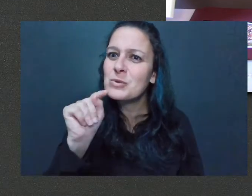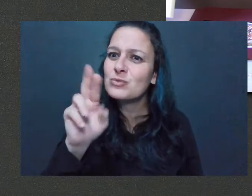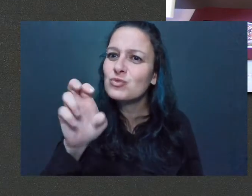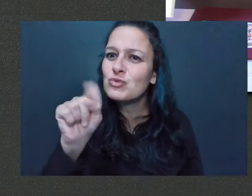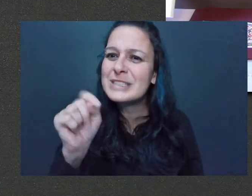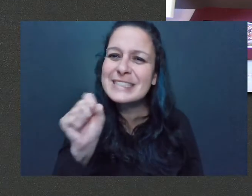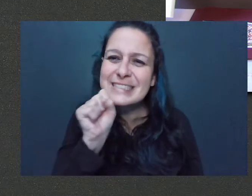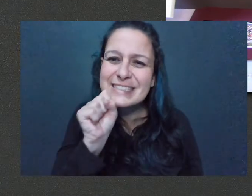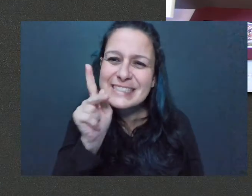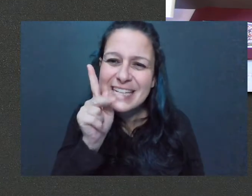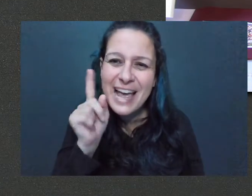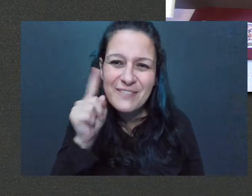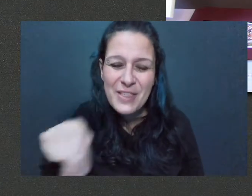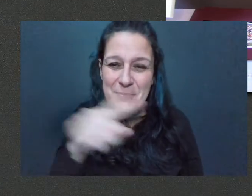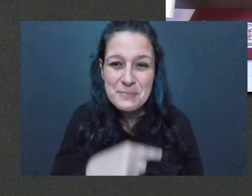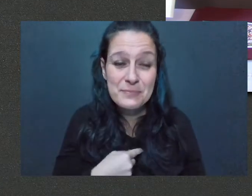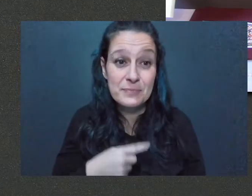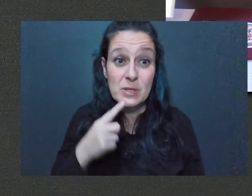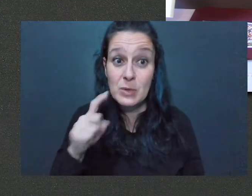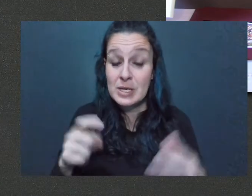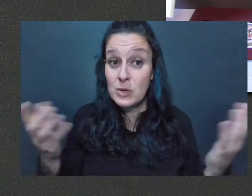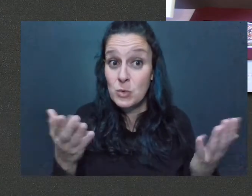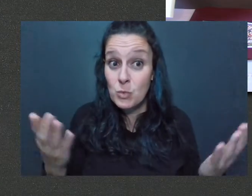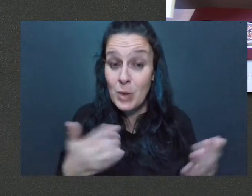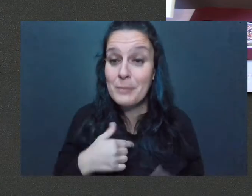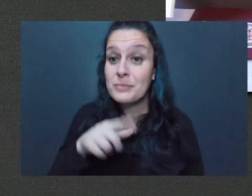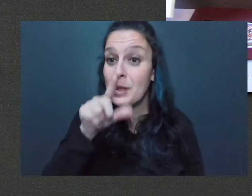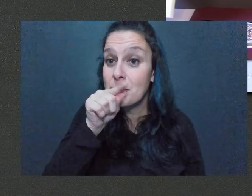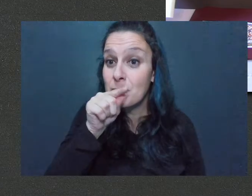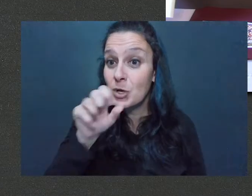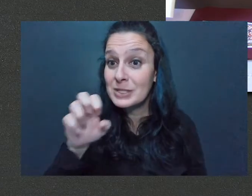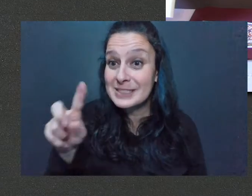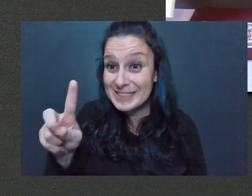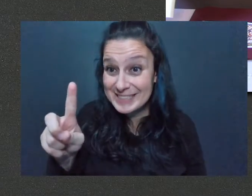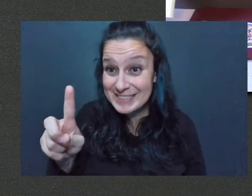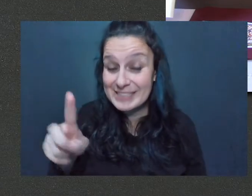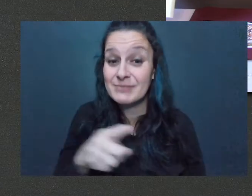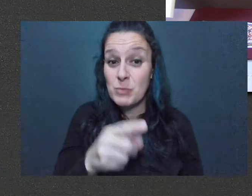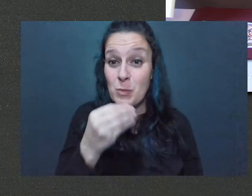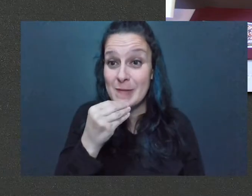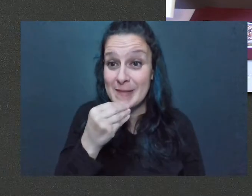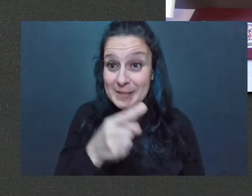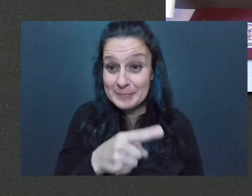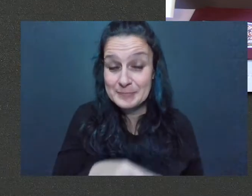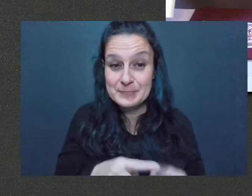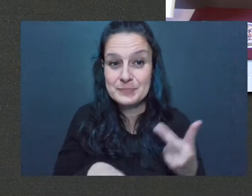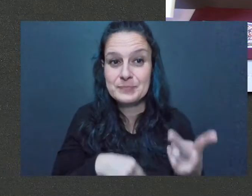So all you need is birdseed. That's what they're gonna eat.